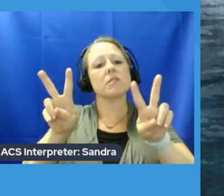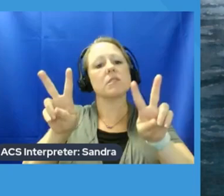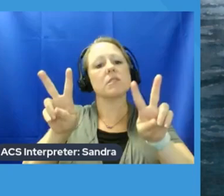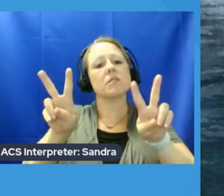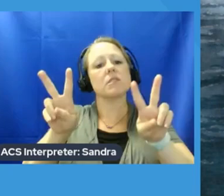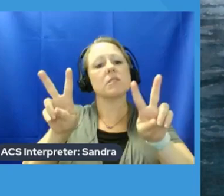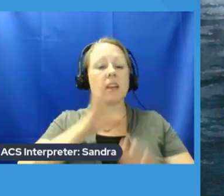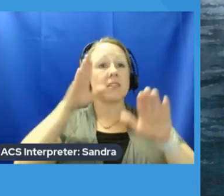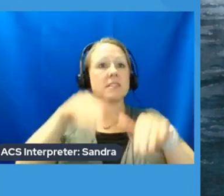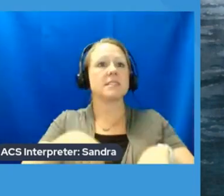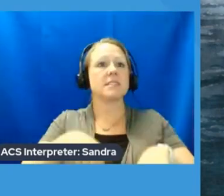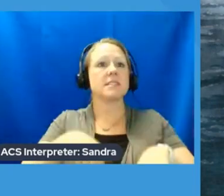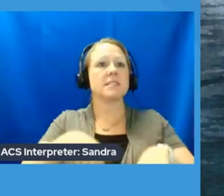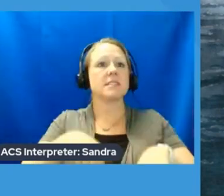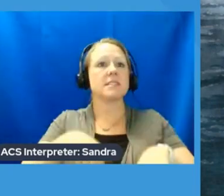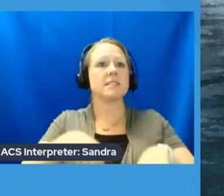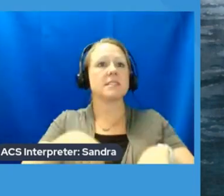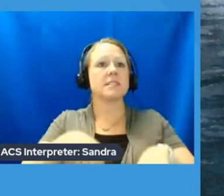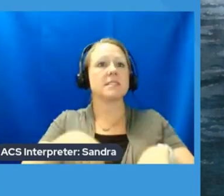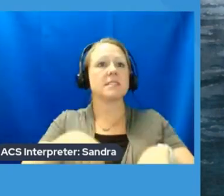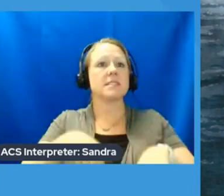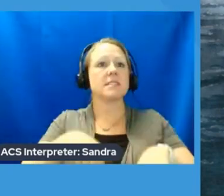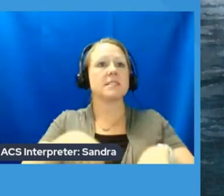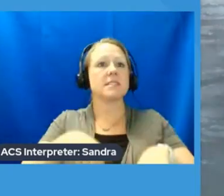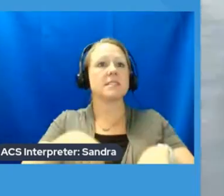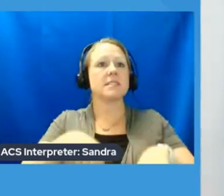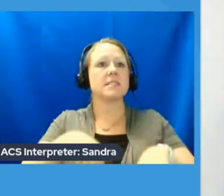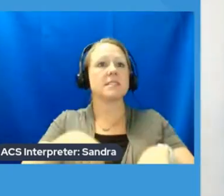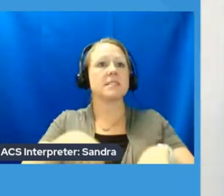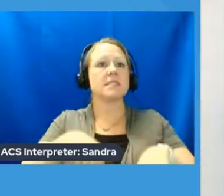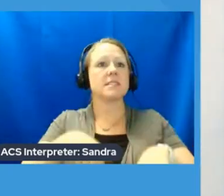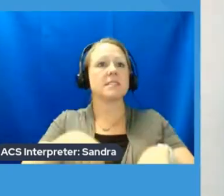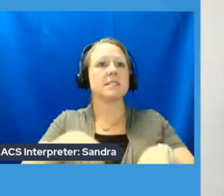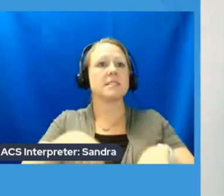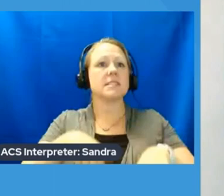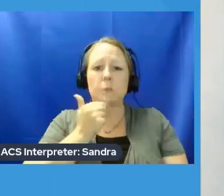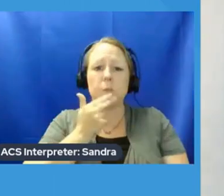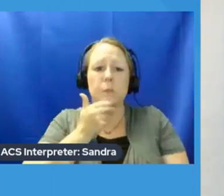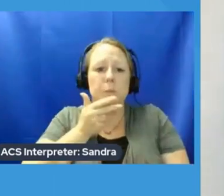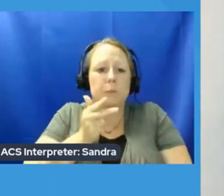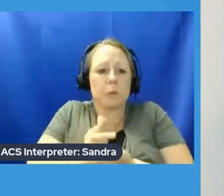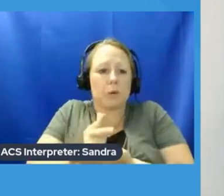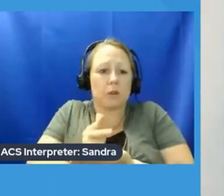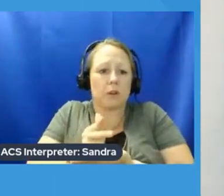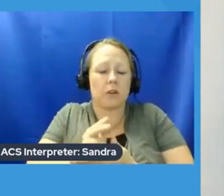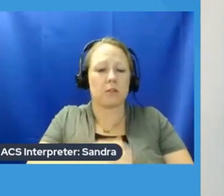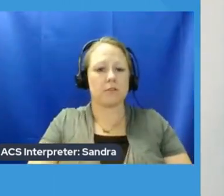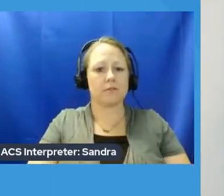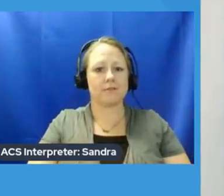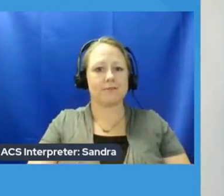Do you ever feel that way? It may resonate with me in particular because I'm a little person.